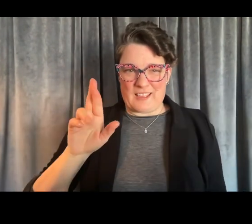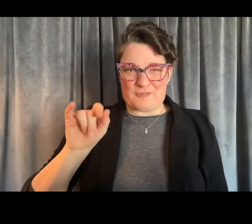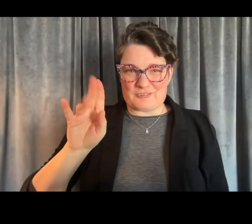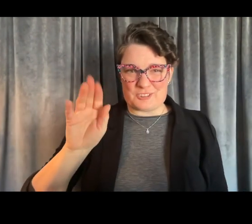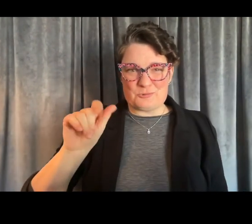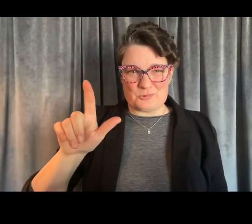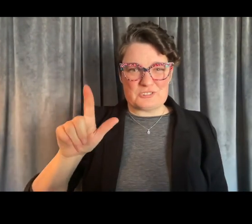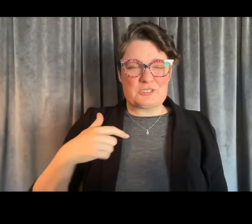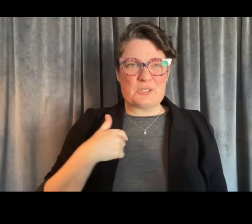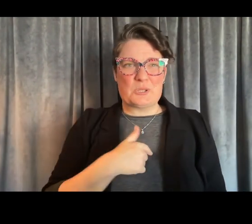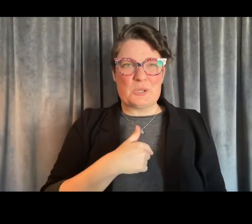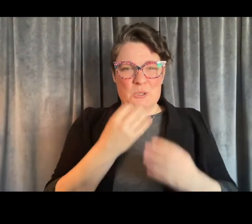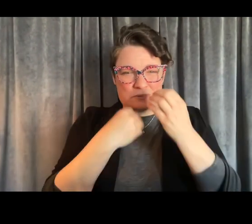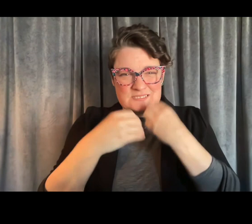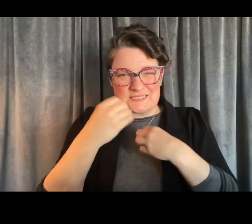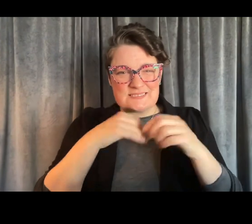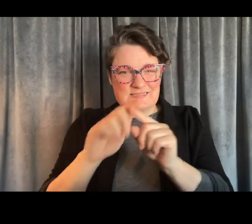we ate all the different fruits and nuts.